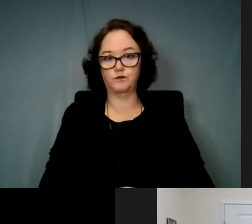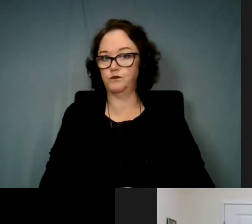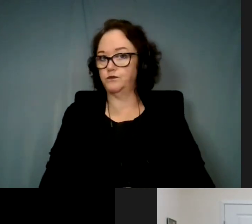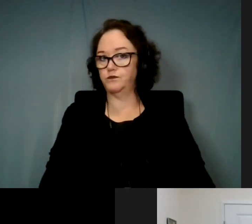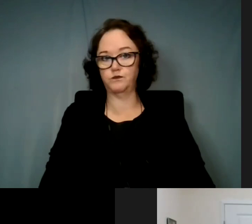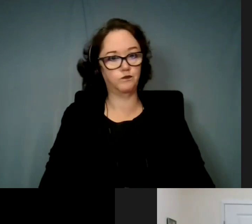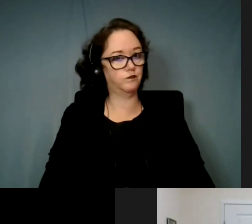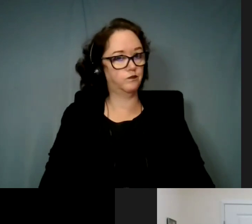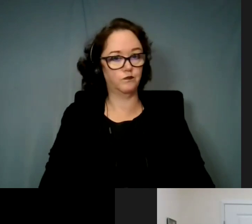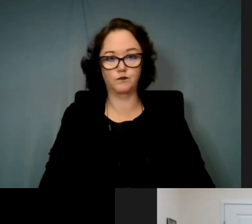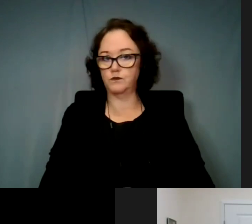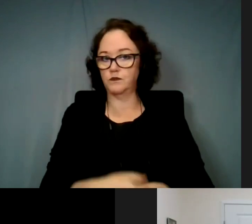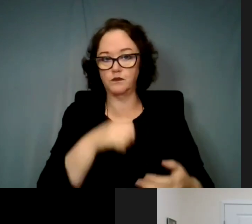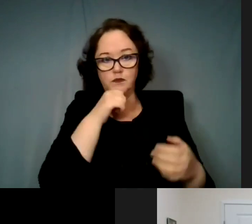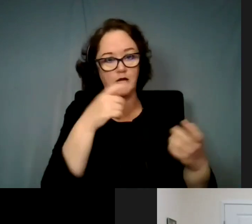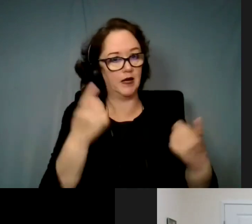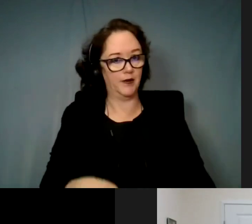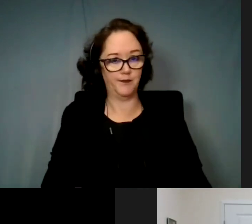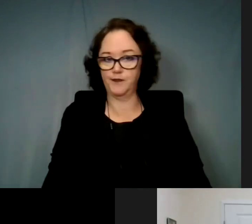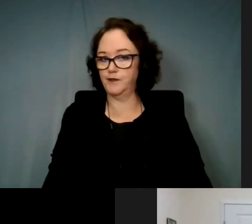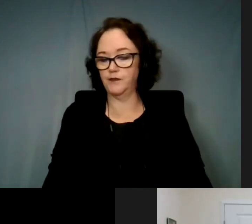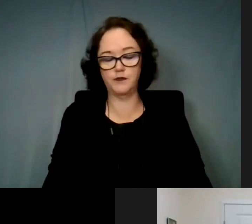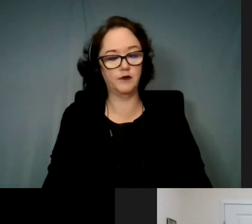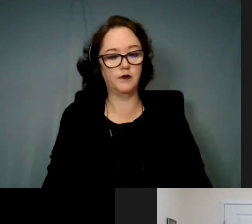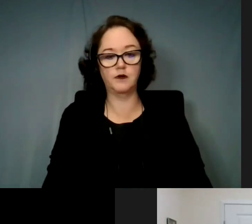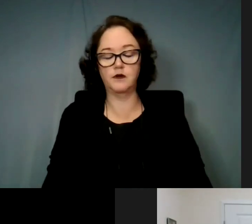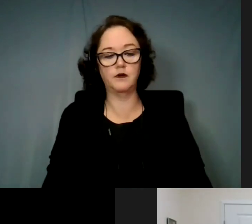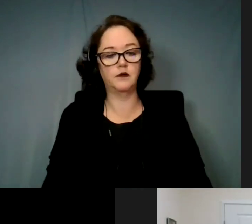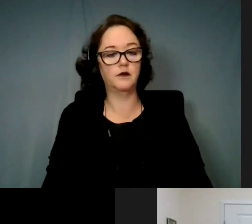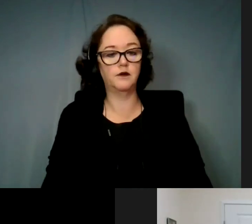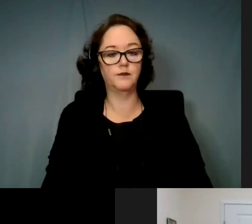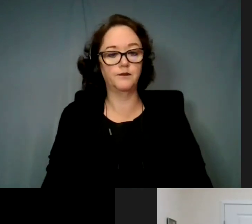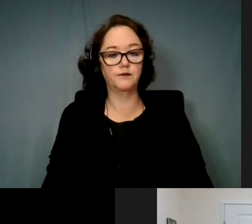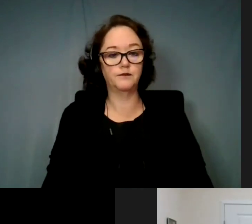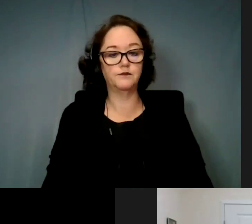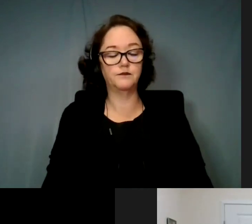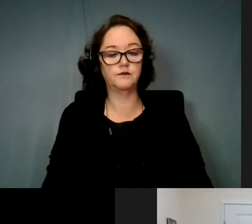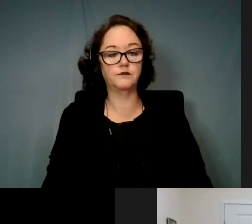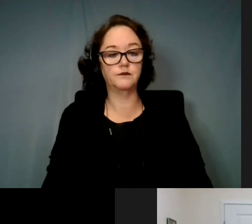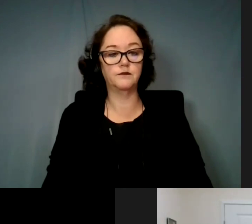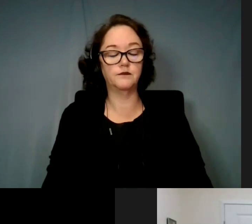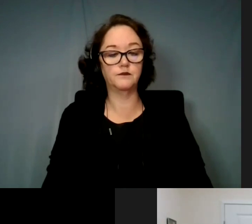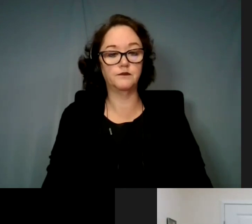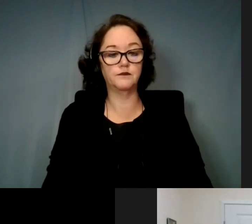in nursing homes. Nursing homes have a lot of a lot of